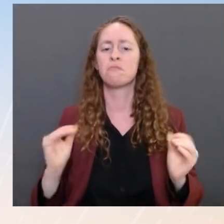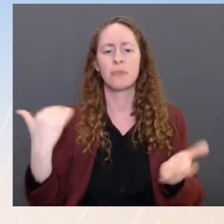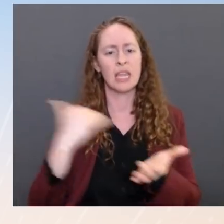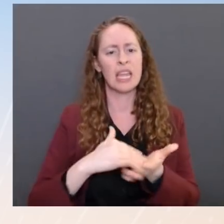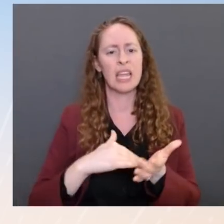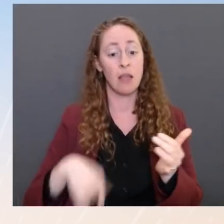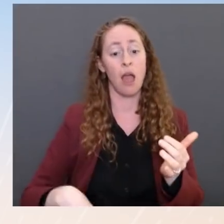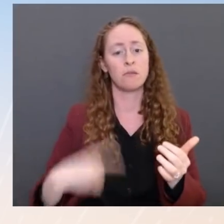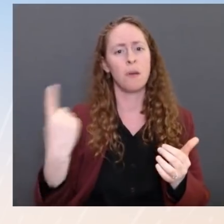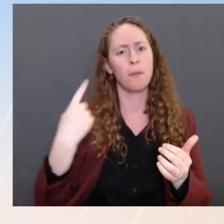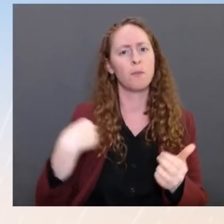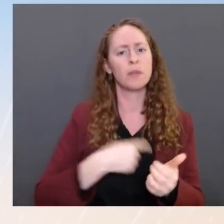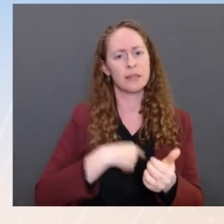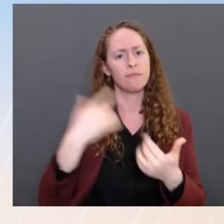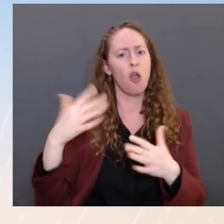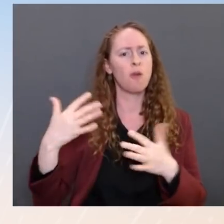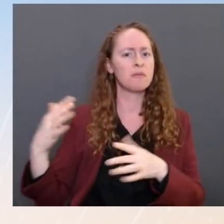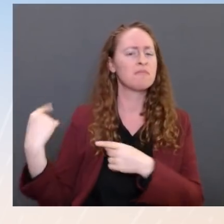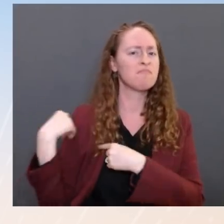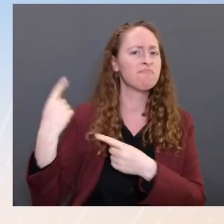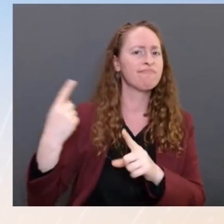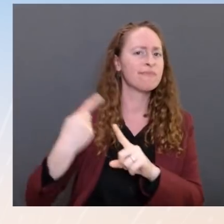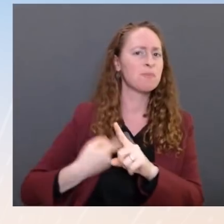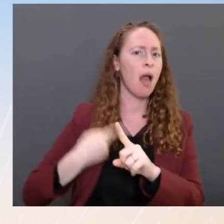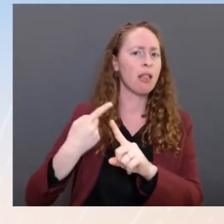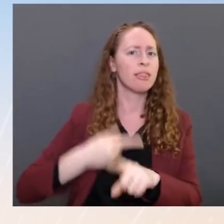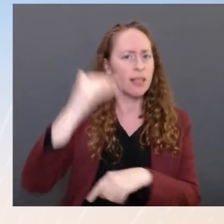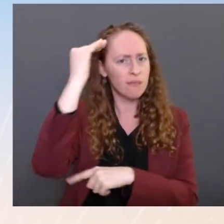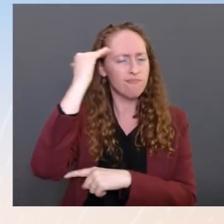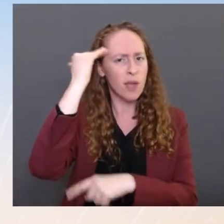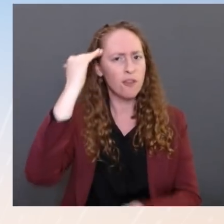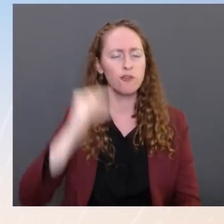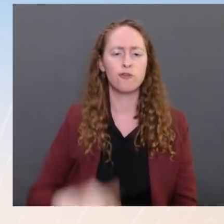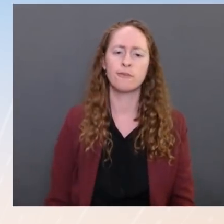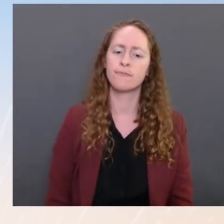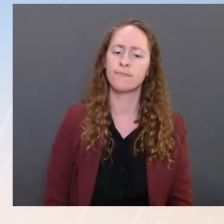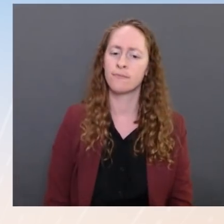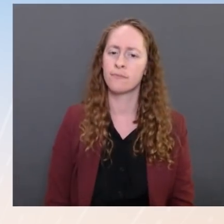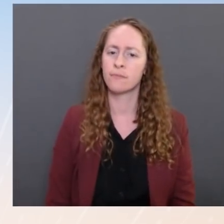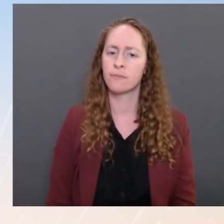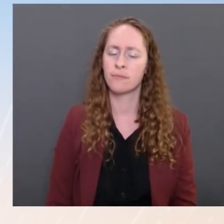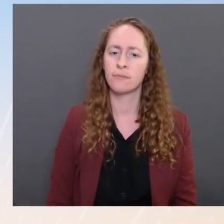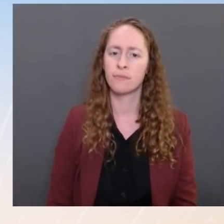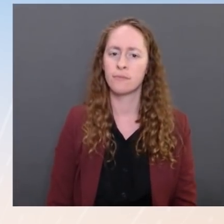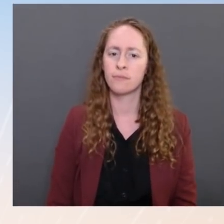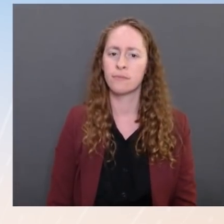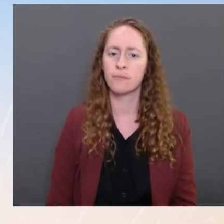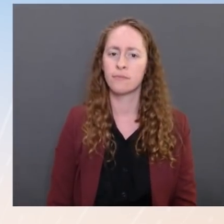and how we're able to, you know, increase the sales based on the month of April overall. But there's more that needs to be done.